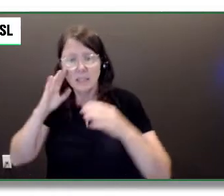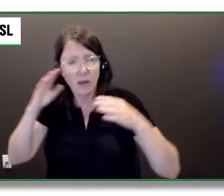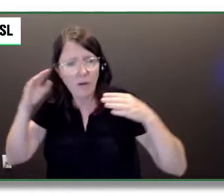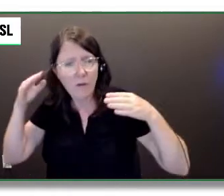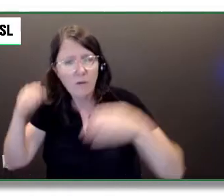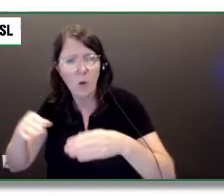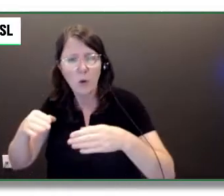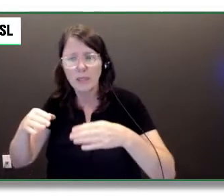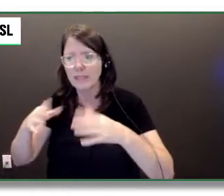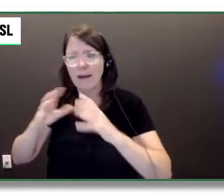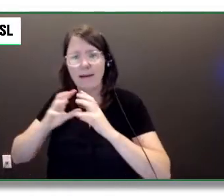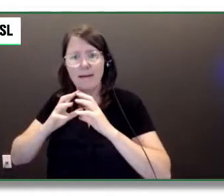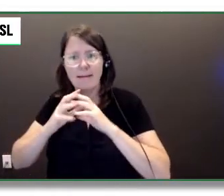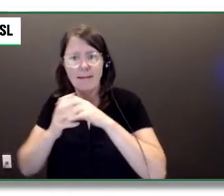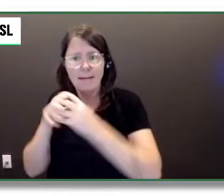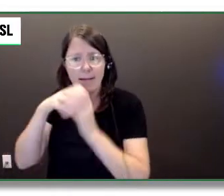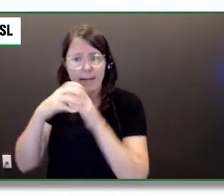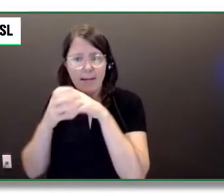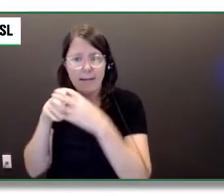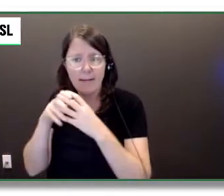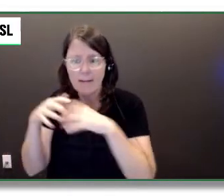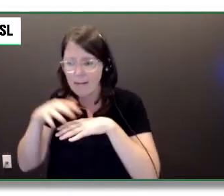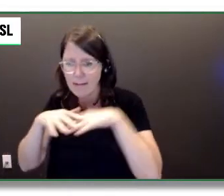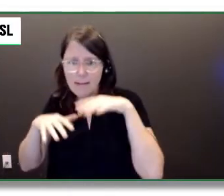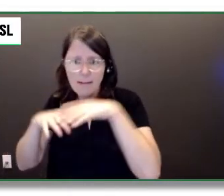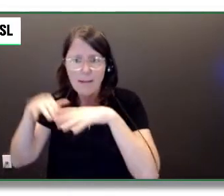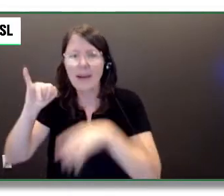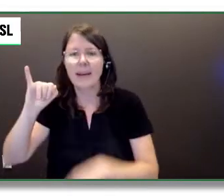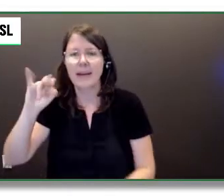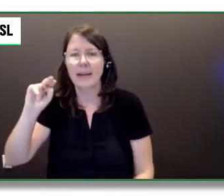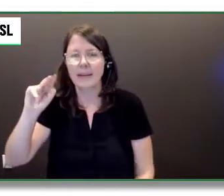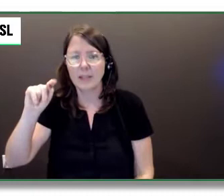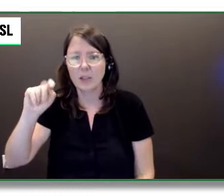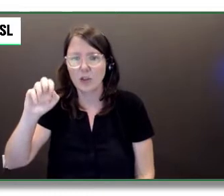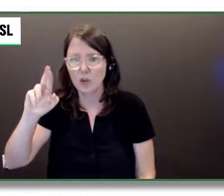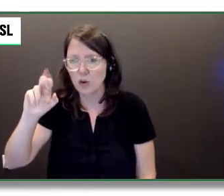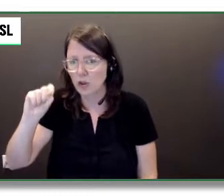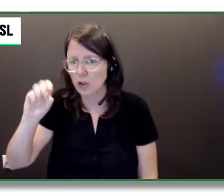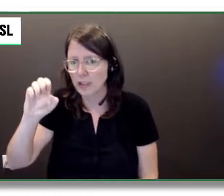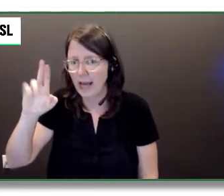just focusing on disability but also how disability relates to other